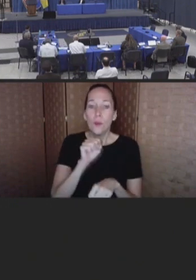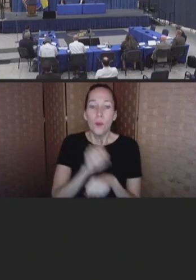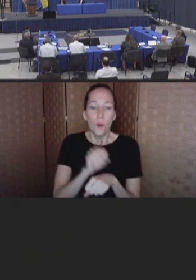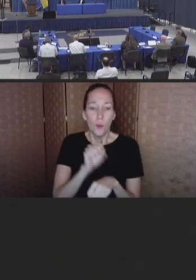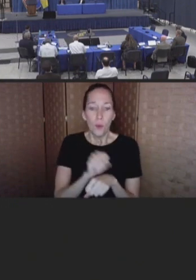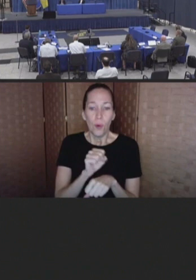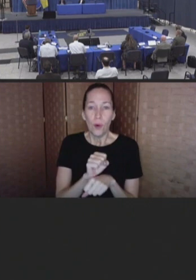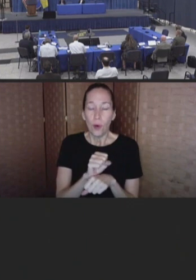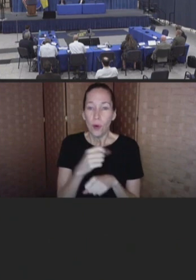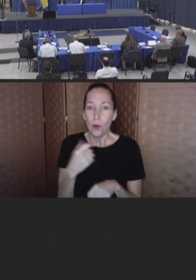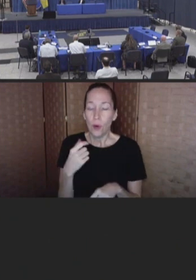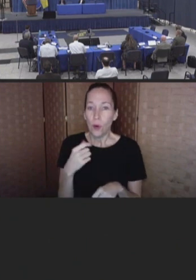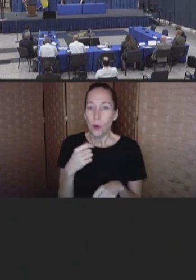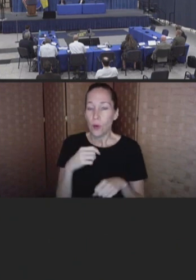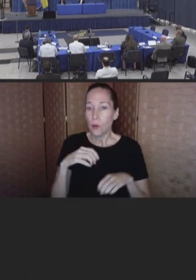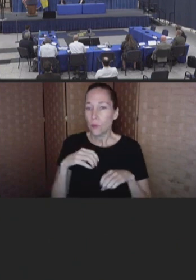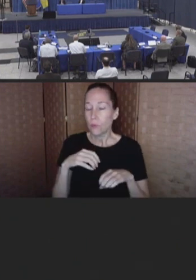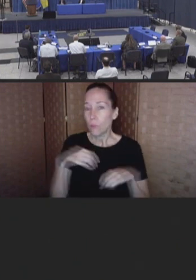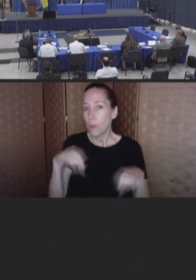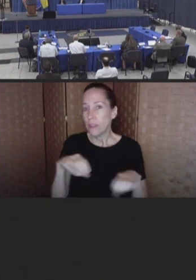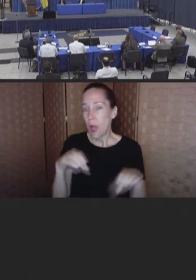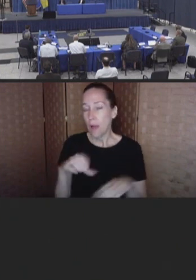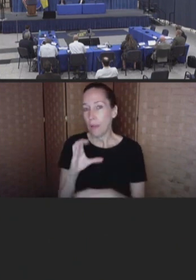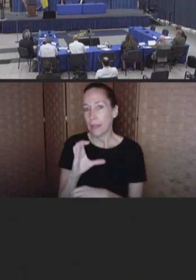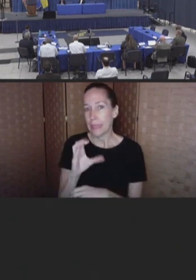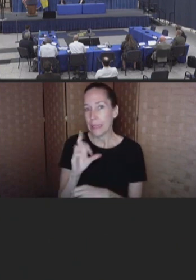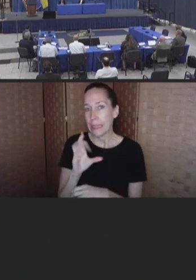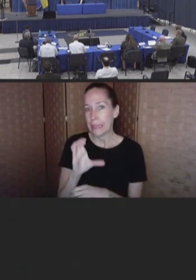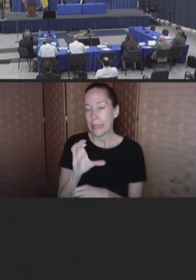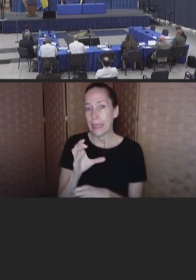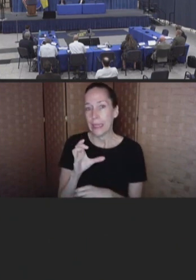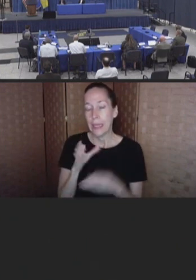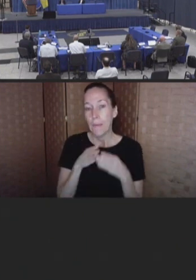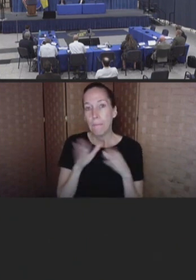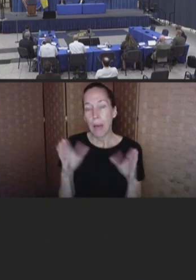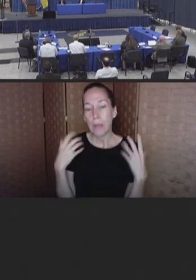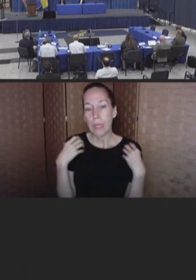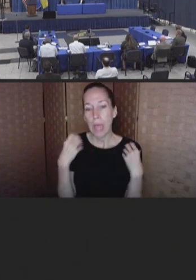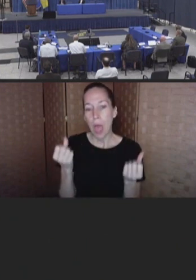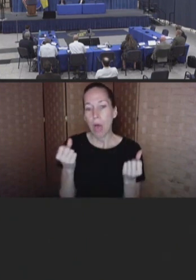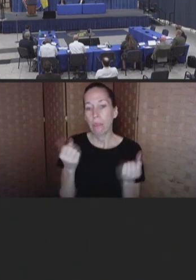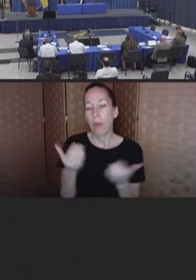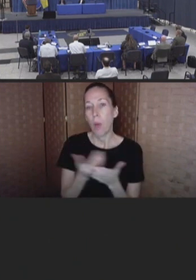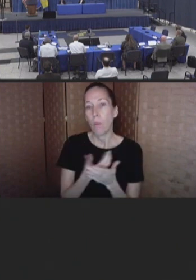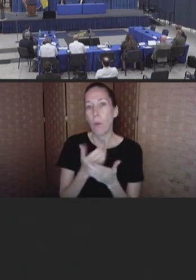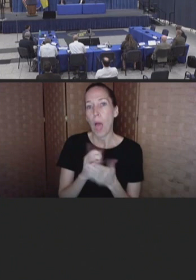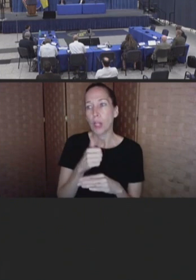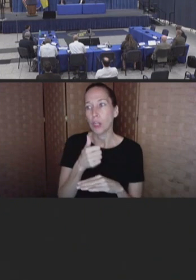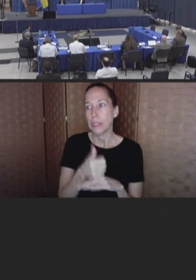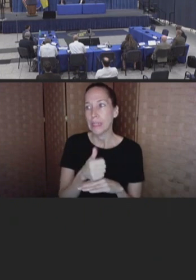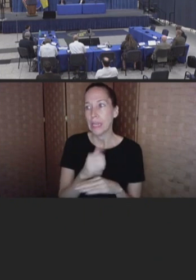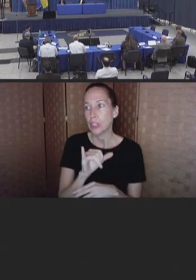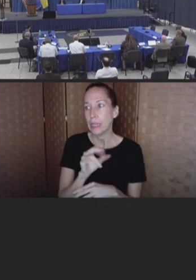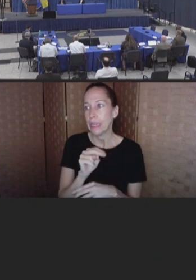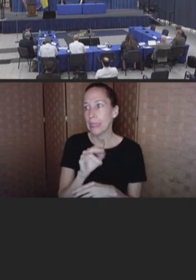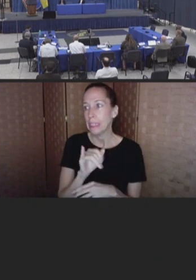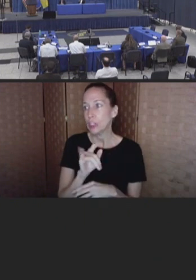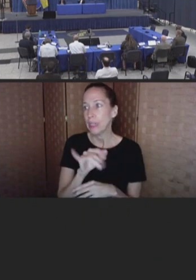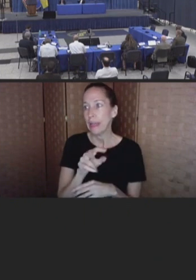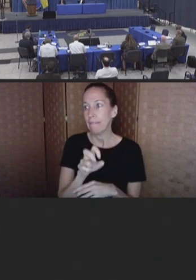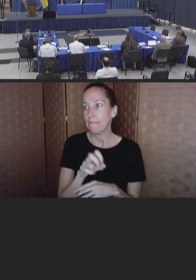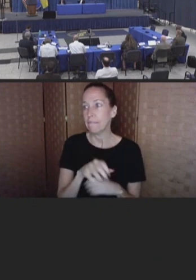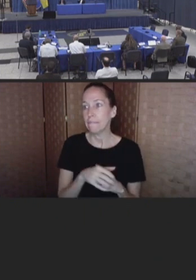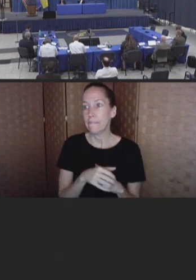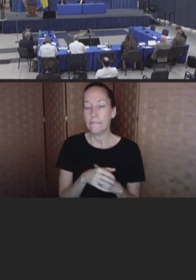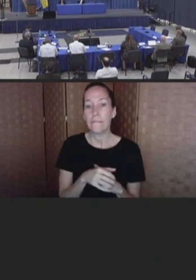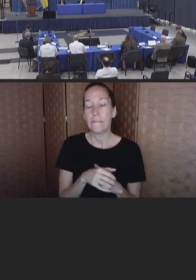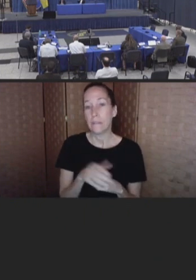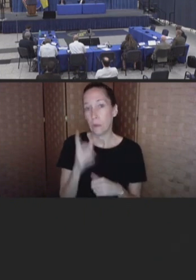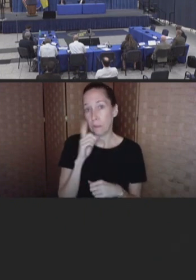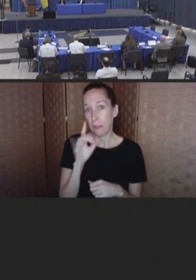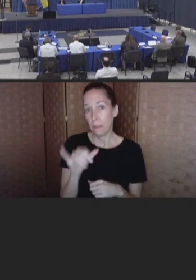CDC's public health data modernization initiatives advancing our ability to monitor and understand